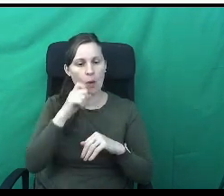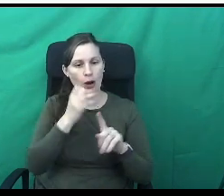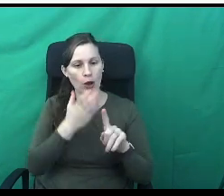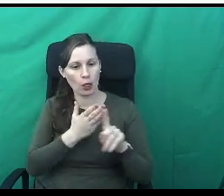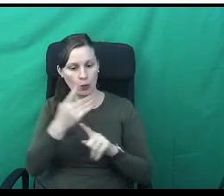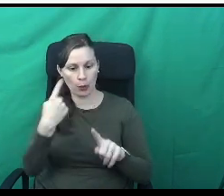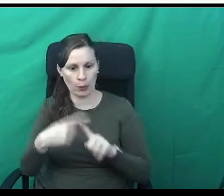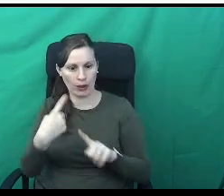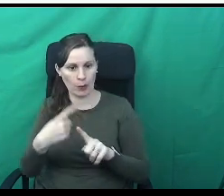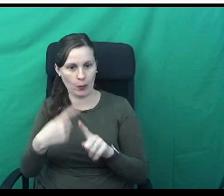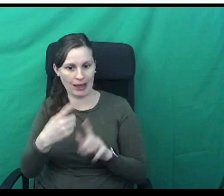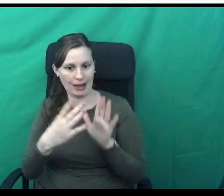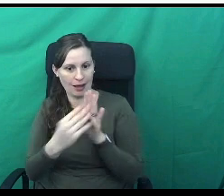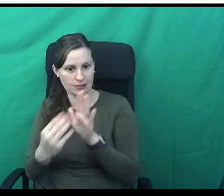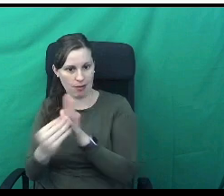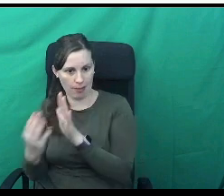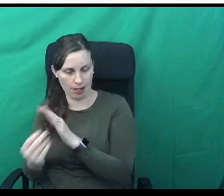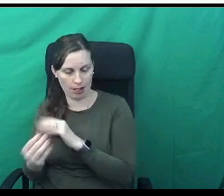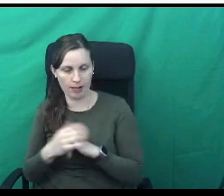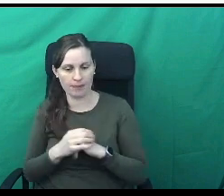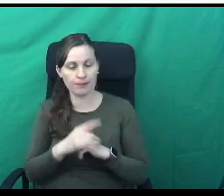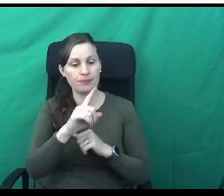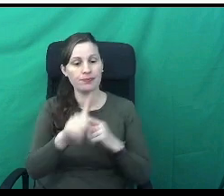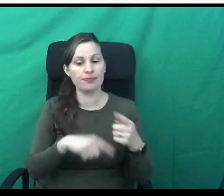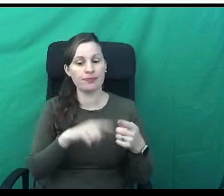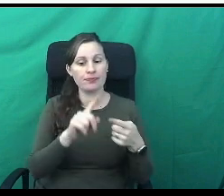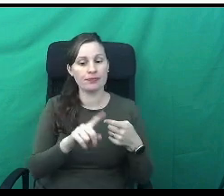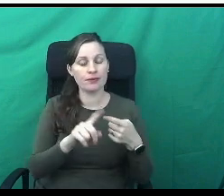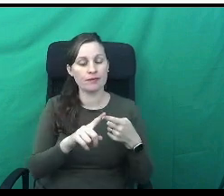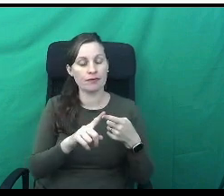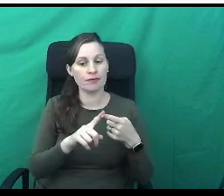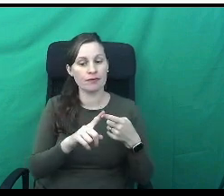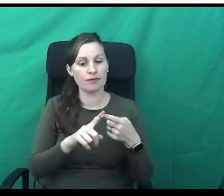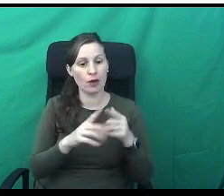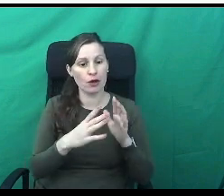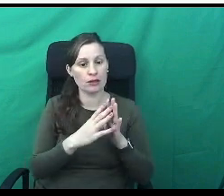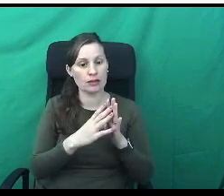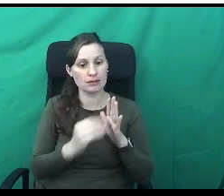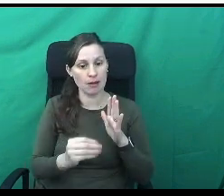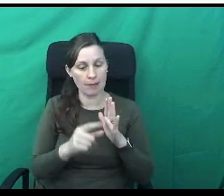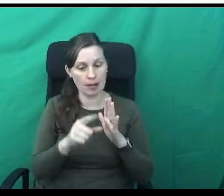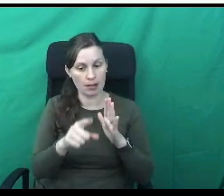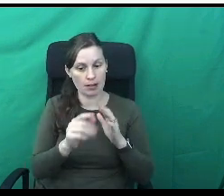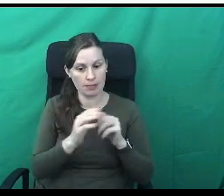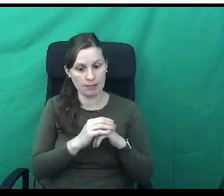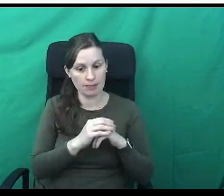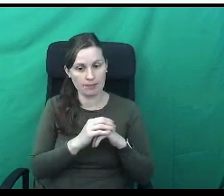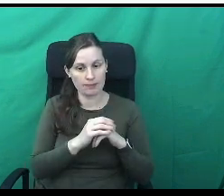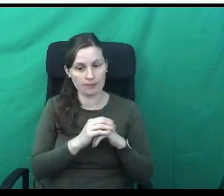So the first example I've got just shows you